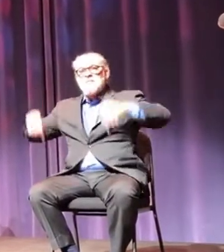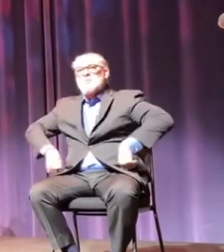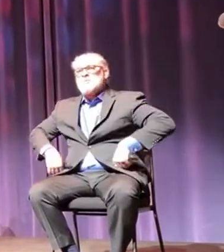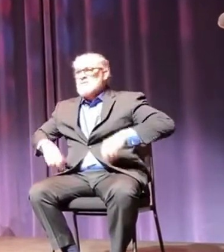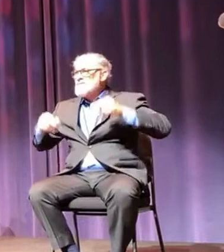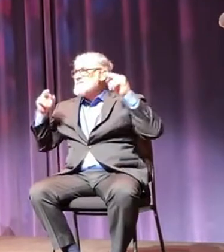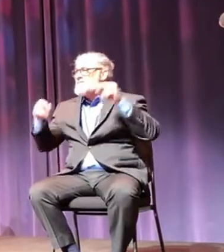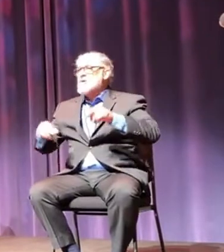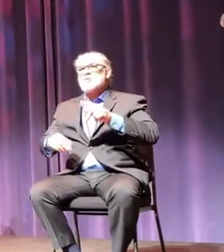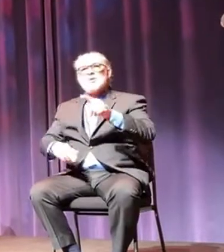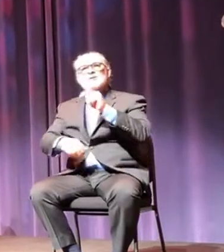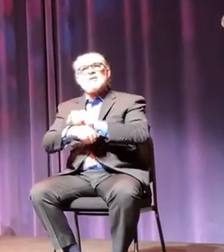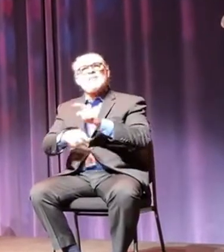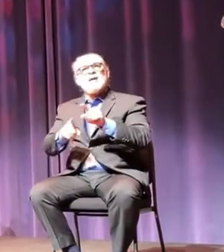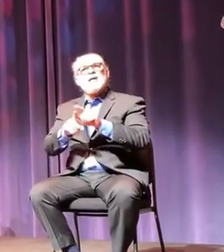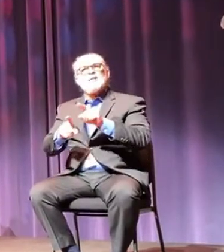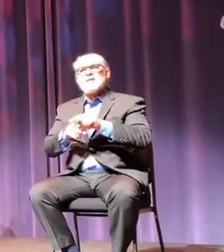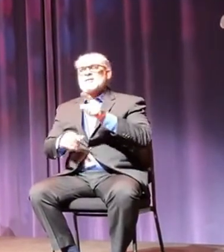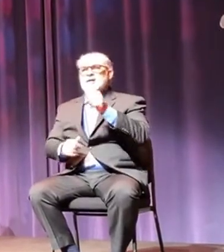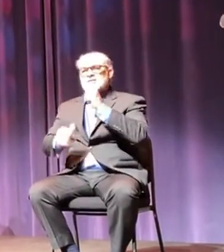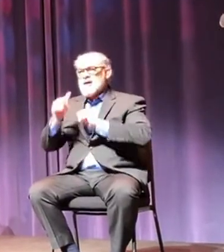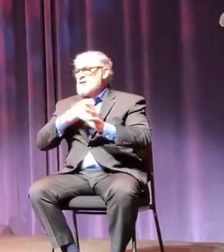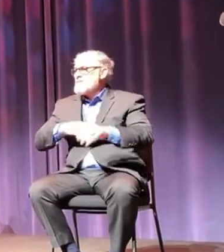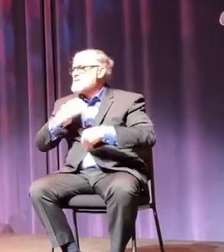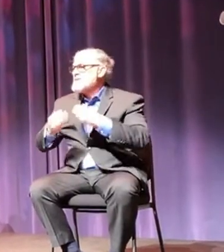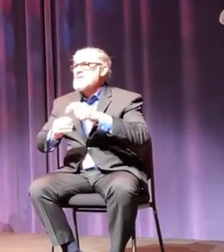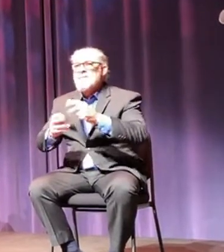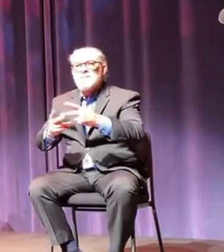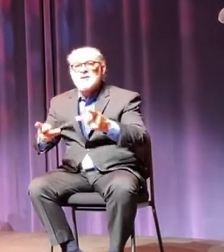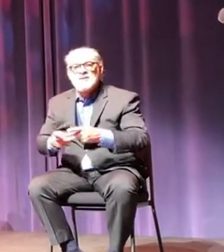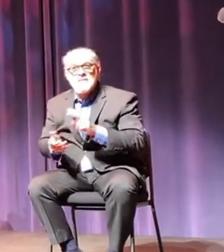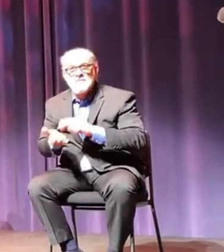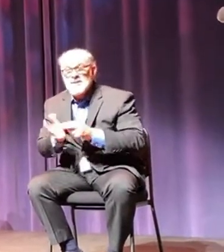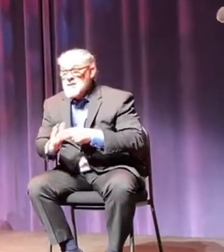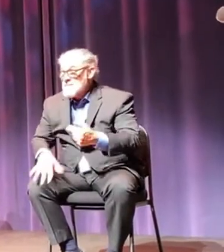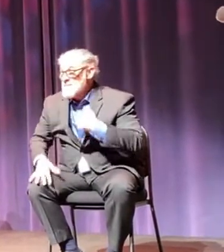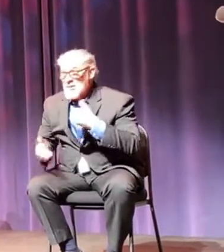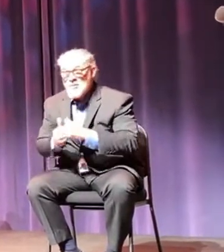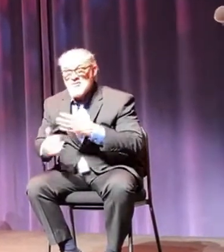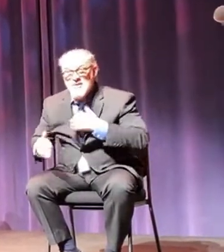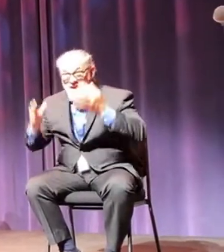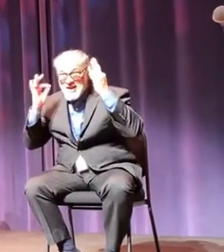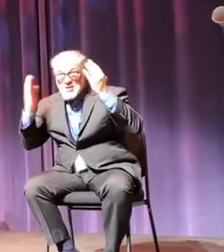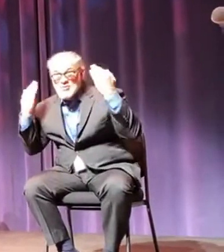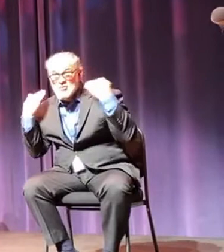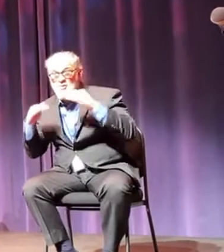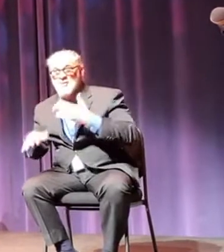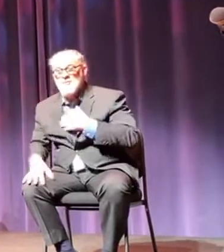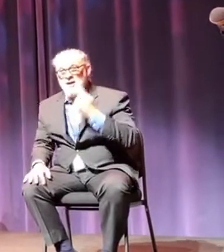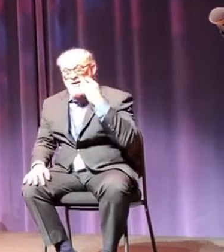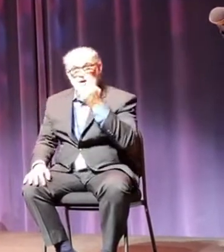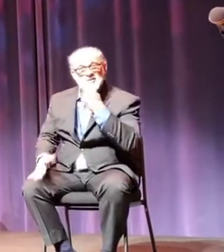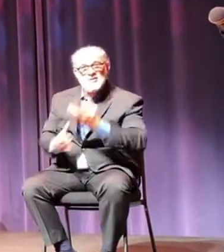Temple as in the sacrifice making place. Me, with my hair short, my eyes gone,